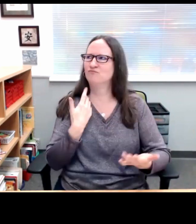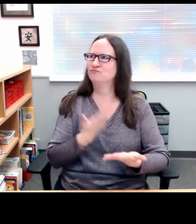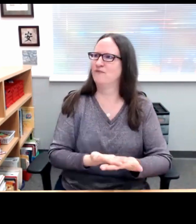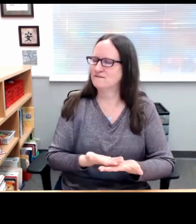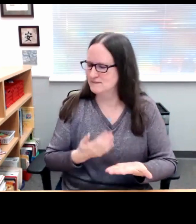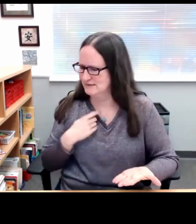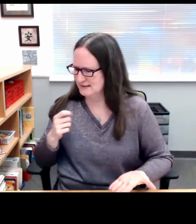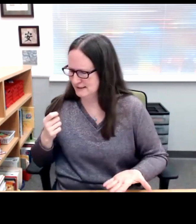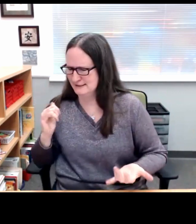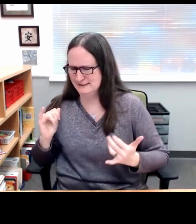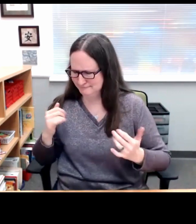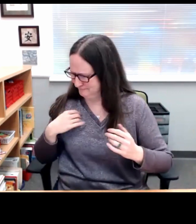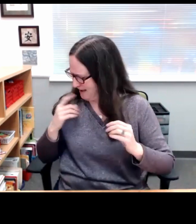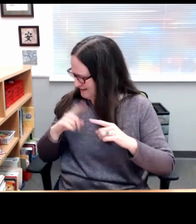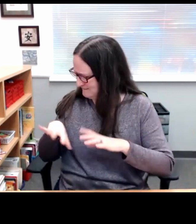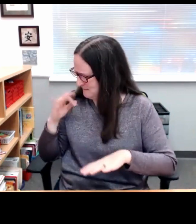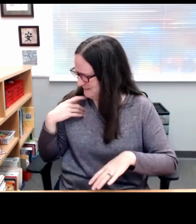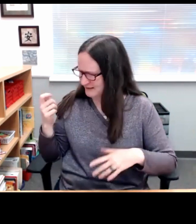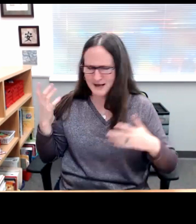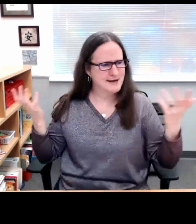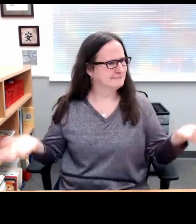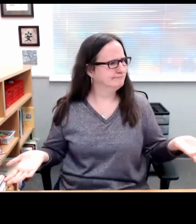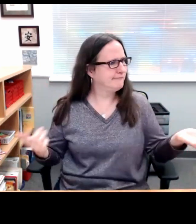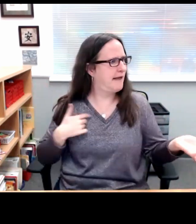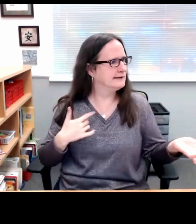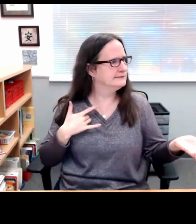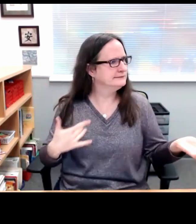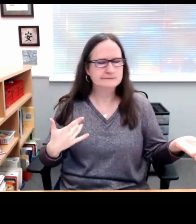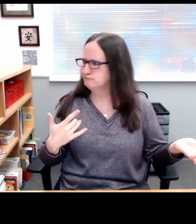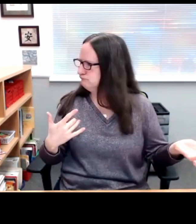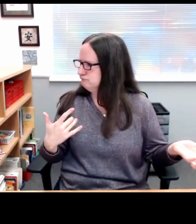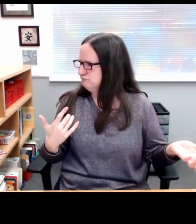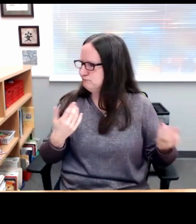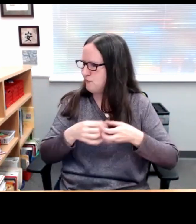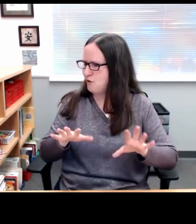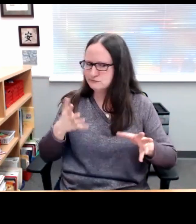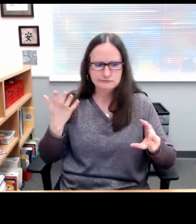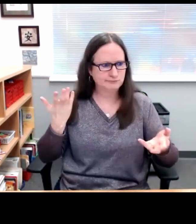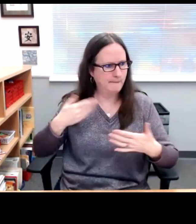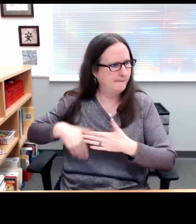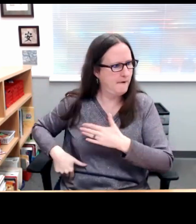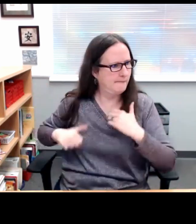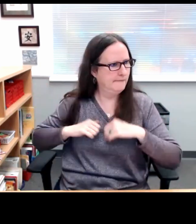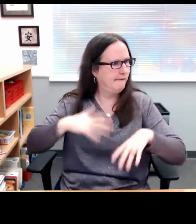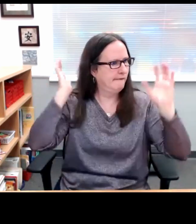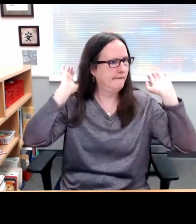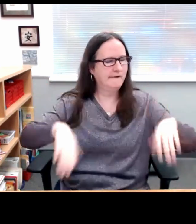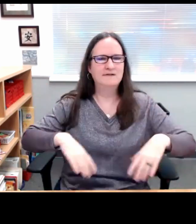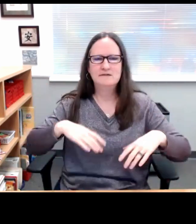for your kids. That shucks I got, I'm here. I know I can't find my keys.